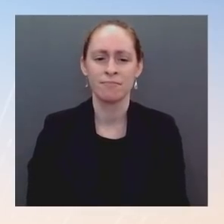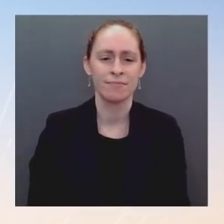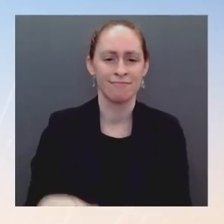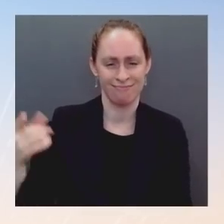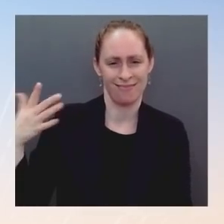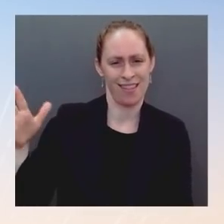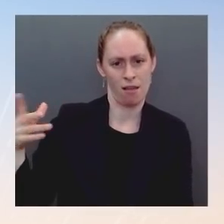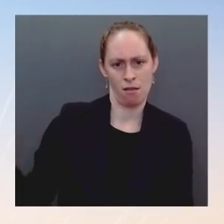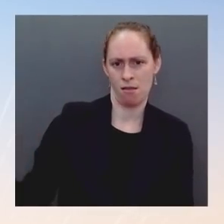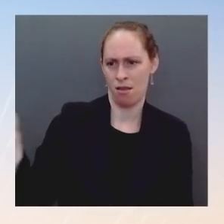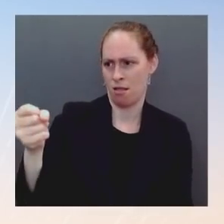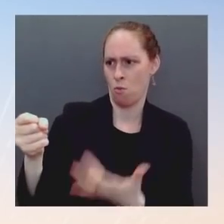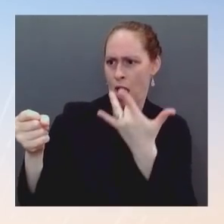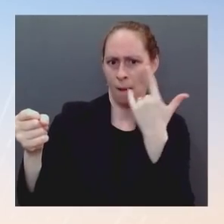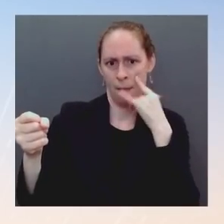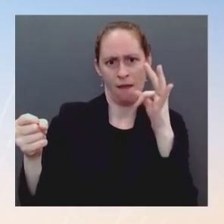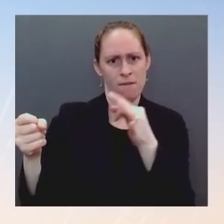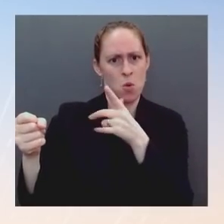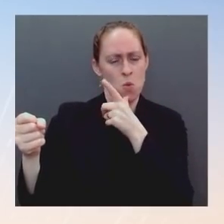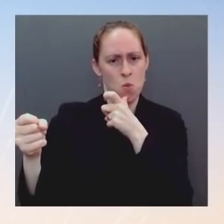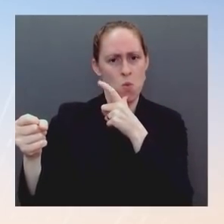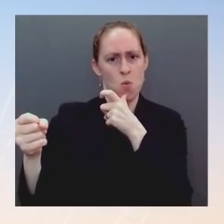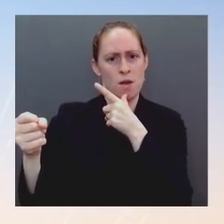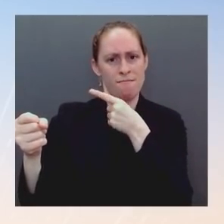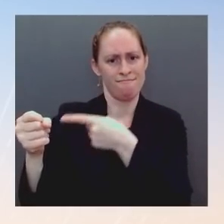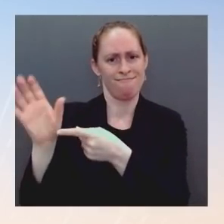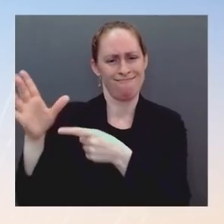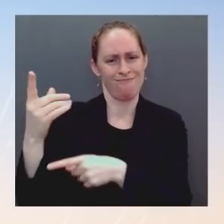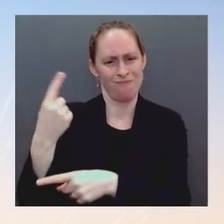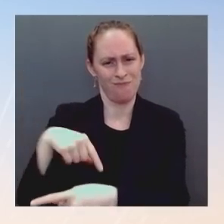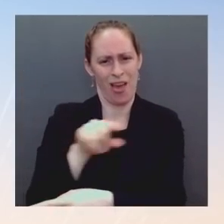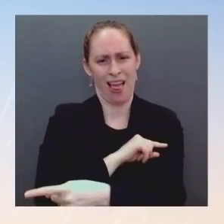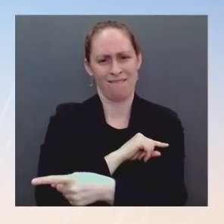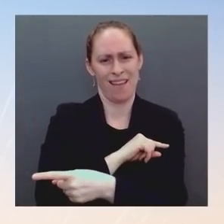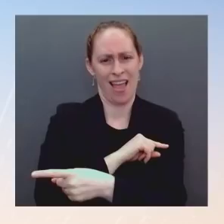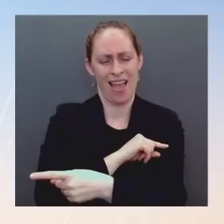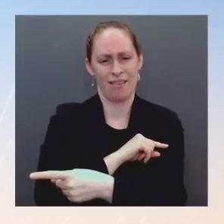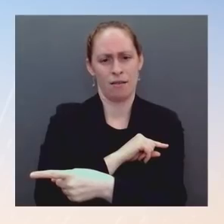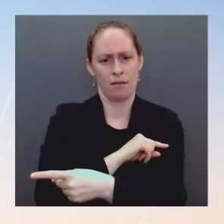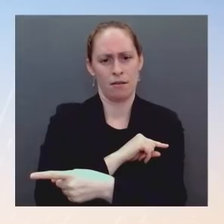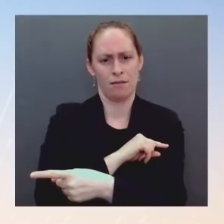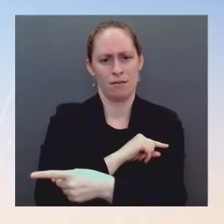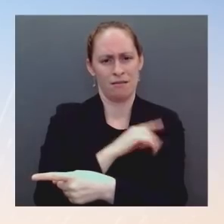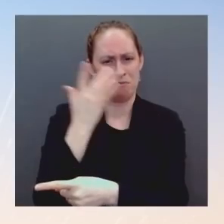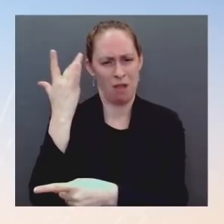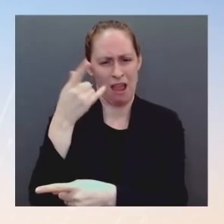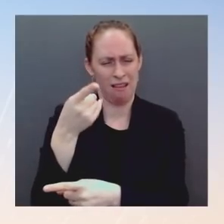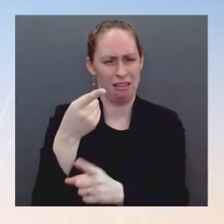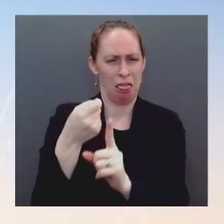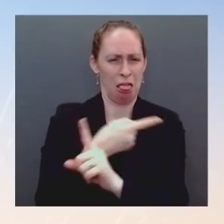Go ahead. The Press: Thank you, Jen. The administration is committed to the release of U.S. citizens held in Iran.